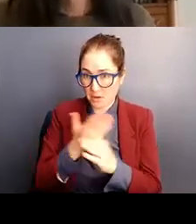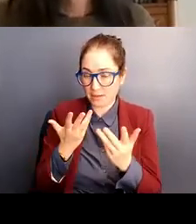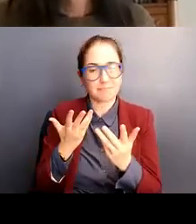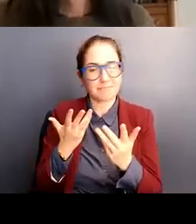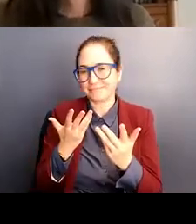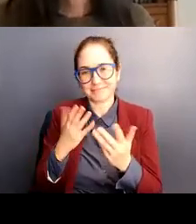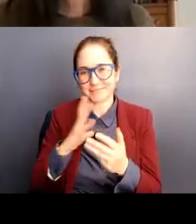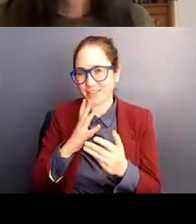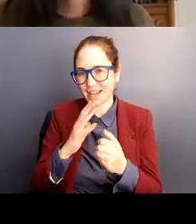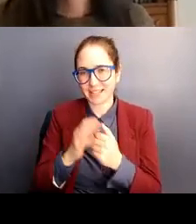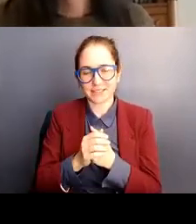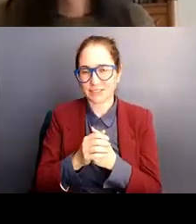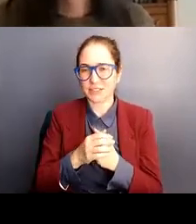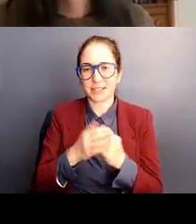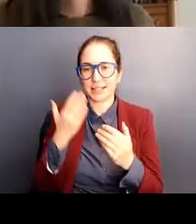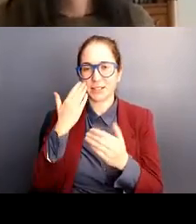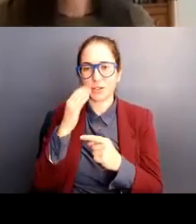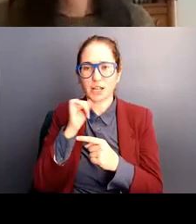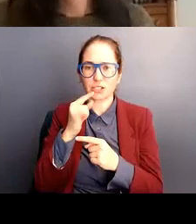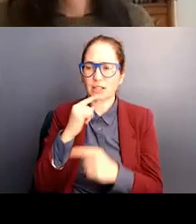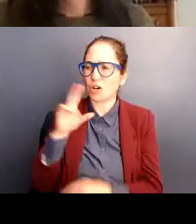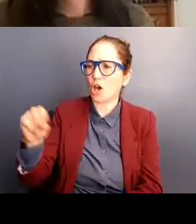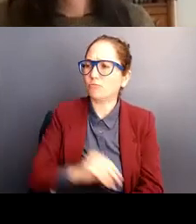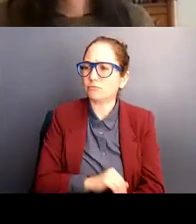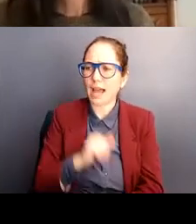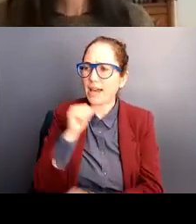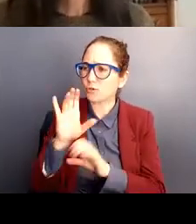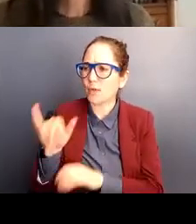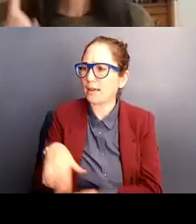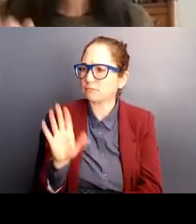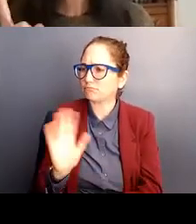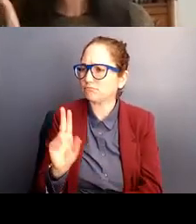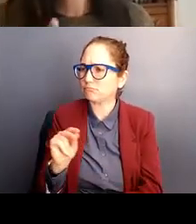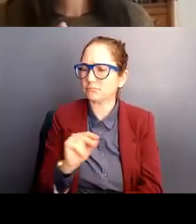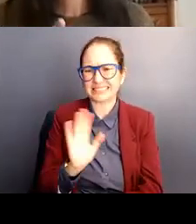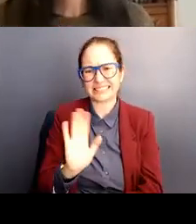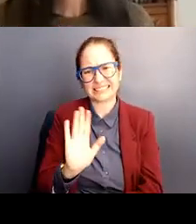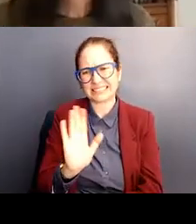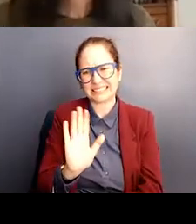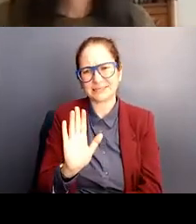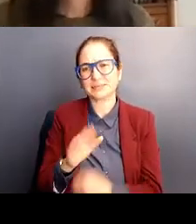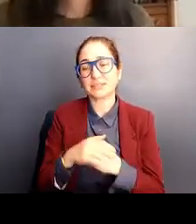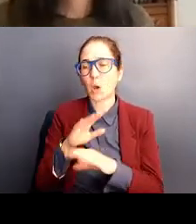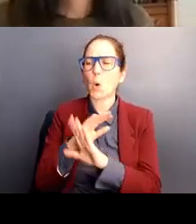immediate knee jerk reaction should not be, no, we don't do that. It should be, oh, let me check and I'll get back to you.